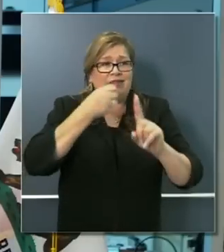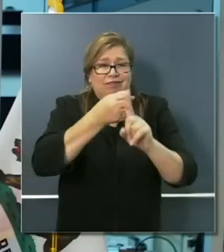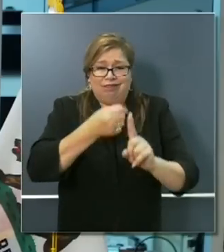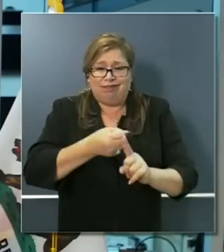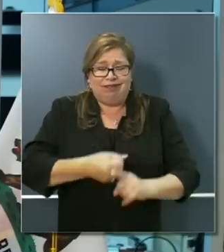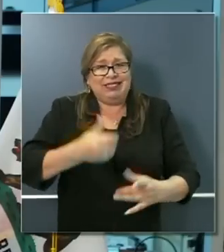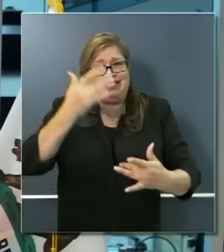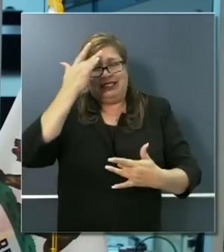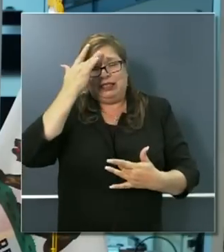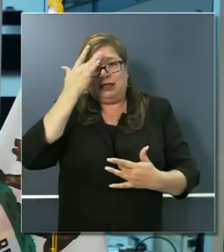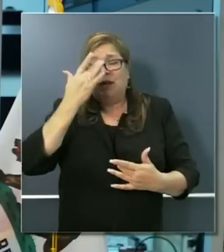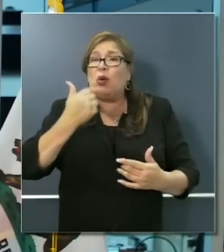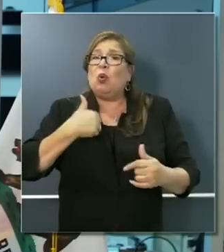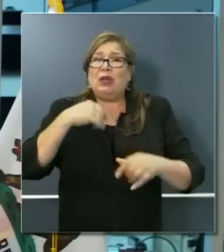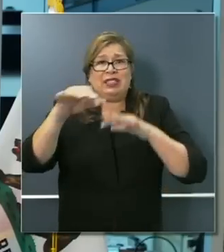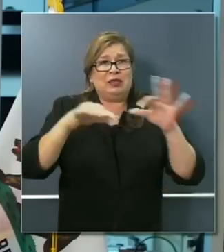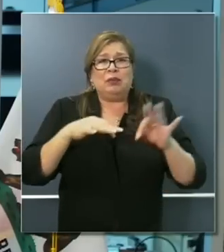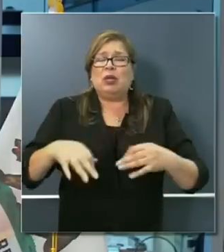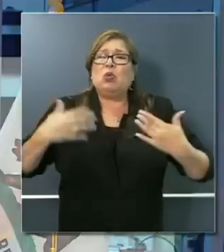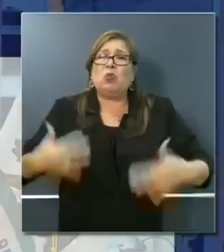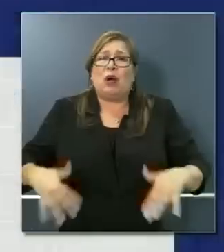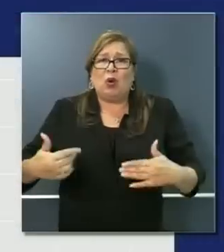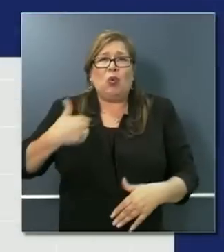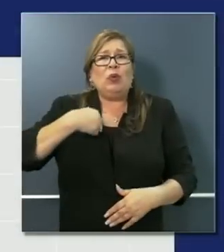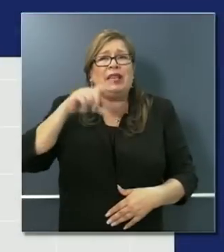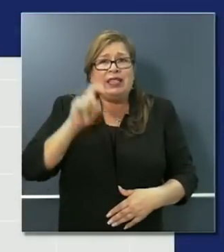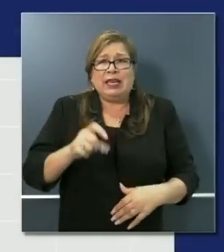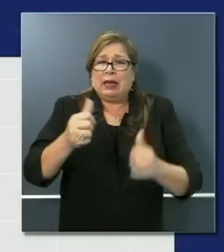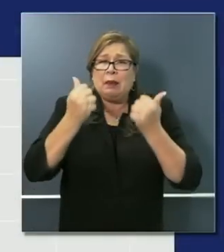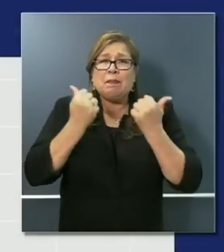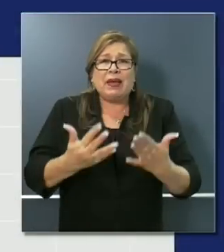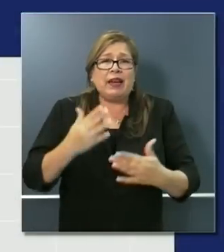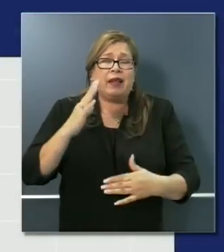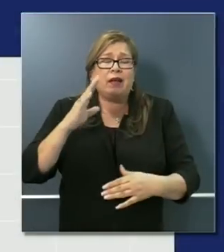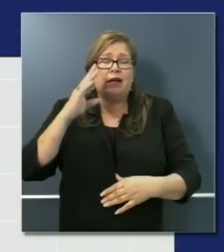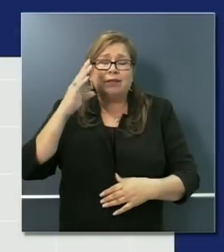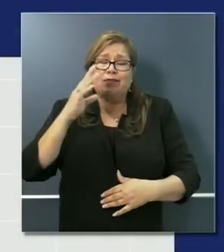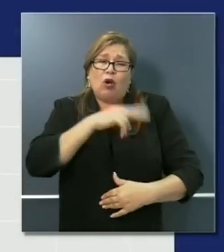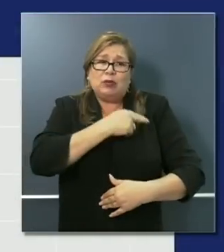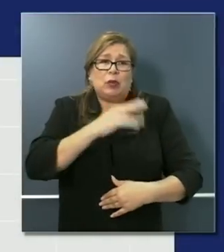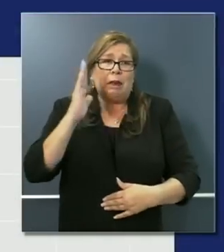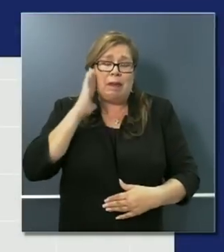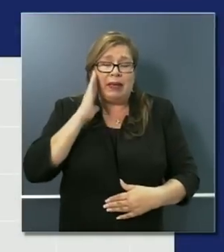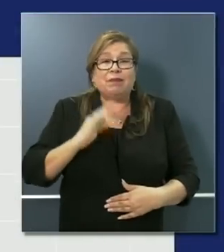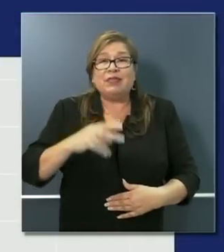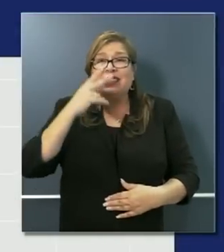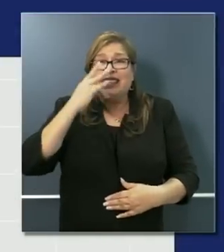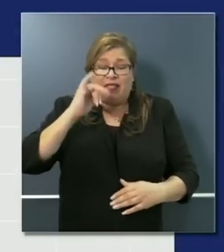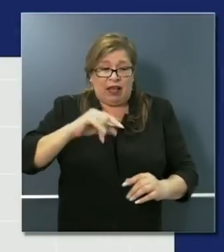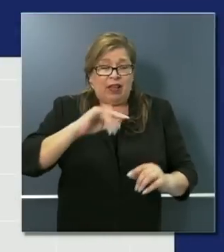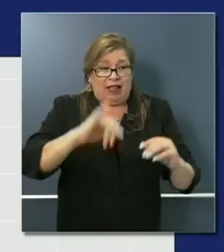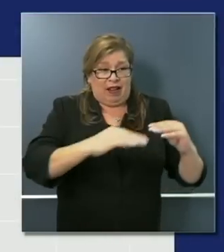ON THAT FIRST STAY HOME EFFORT, STATEWIDE, WE TALKED ABOUT THE POTENTIAL OF MILLIONS OF CALIFORNIANS BEING INFECTED AND THE NEED FOR AN EXTRAORDINARY